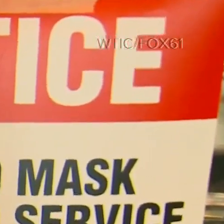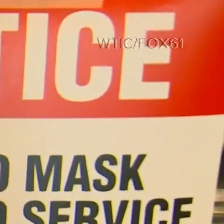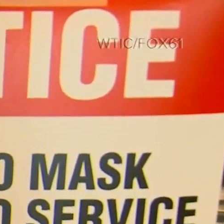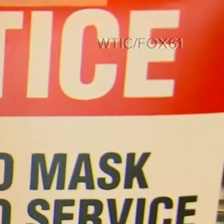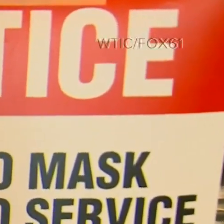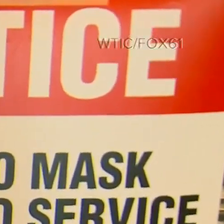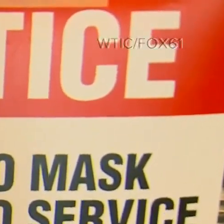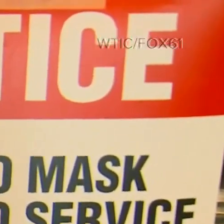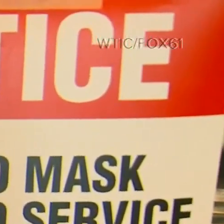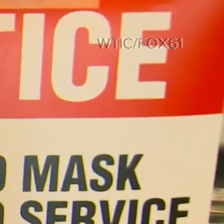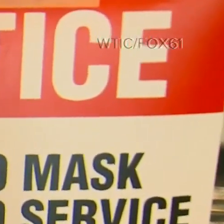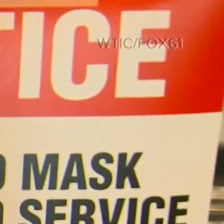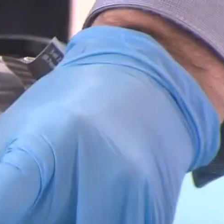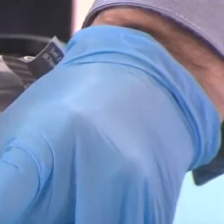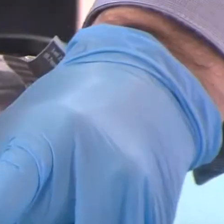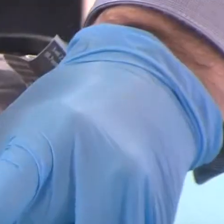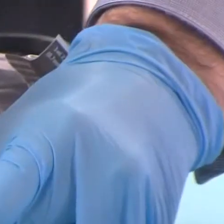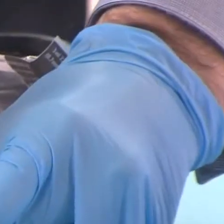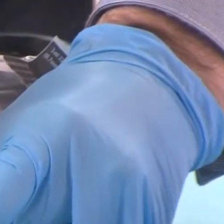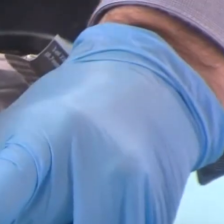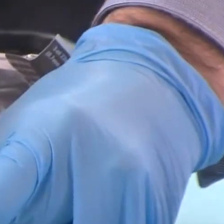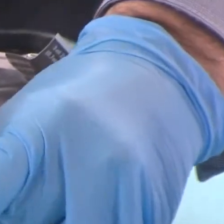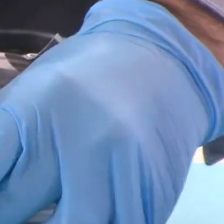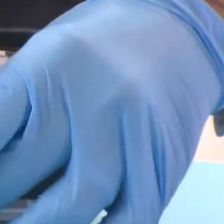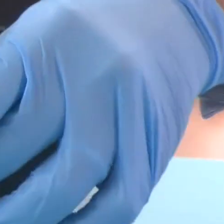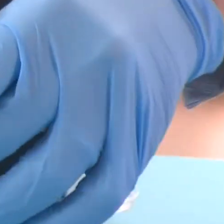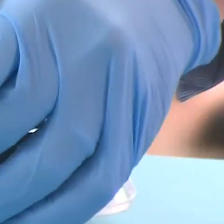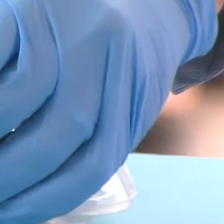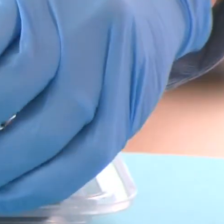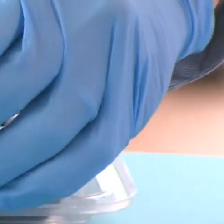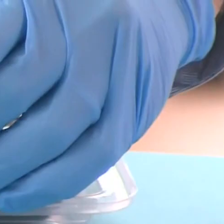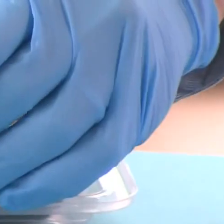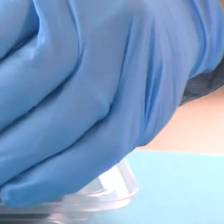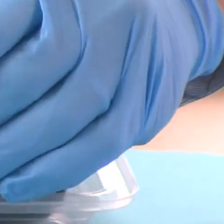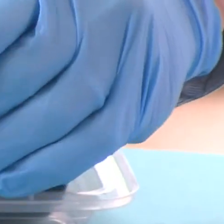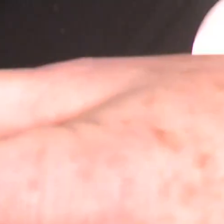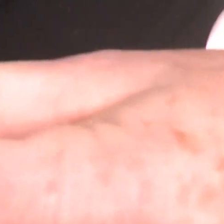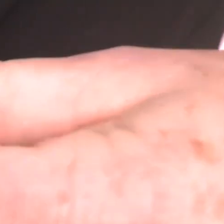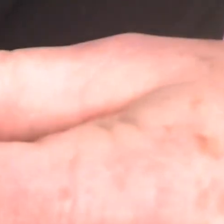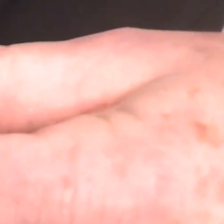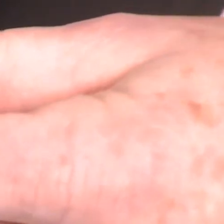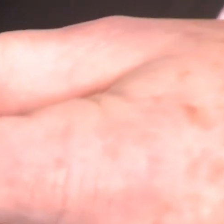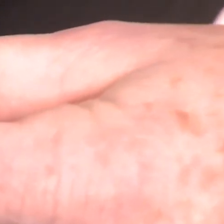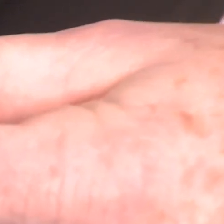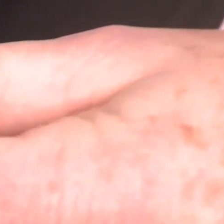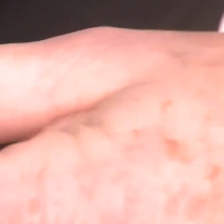WE'LL GET OUR ECONOMY MOVING WE'LL GET OUR ECONOMY MOVING AGAIN. AGAIN. AGAIN. >> THE THE GOVERNOR THE GOVERNOR SAYS THE GOVERNOR SAYS HE THE GOVERNOR SAYS HE IS THE GOVERNOR SAYS HE IS LOOKING THE GOVERNOR SAYS HE IS LOOKING INTO THE GOVERNOR SAYS HE IS LOOKING INTO MORE THE GOVERNOR SAYS HE IS LOOKING INTO MORE RELIEF THE GOVERNOR SAYS HE IS LOOKING INTO MORE RELIEF FOR THE GOVERNOR SAYS HE IS LOOKING INTO MORE RELIEF FOR LOCAL INTO MORE RELIEF FOR LOCAL INTO MORE RELIEF FOR LOCAL BUSINESSES INTO MORE RELIEF FOR LOCAL >>SINESSES SINESSES SINESSES AND SINESSES AND IN SINESSES AND IN THE SINESSES AND IN THE MEANTIME SINESSES AND IN THE MEANTIME IS AND IN THE MEANTIME IS